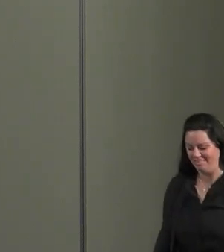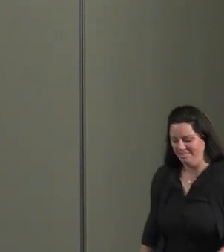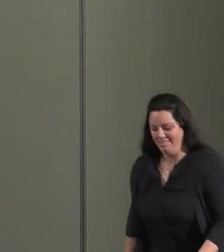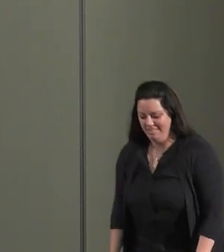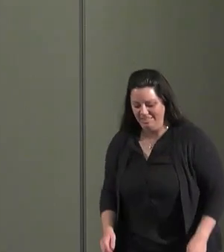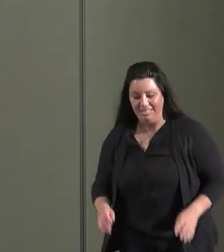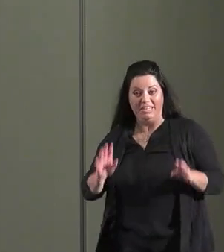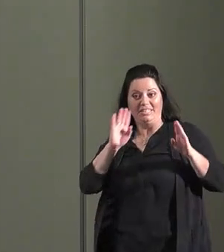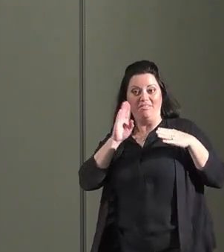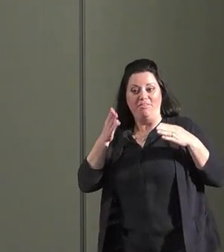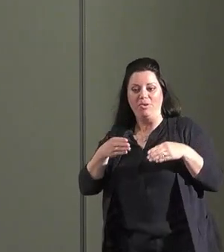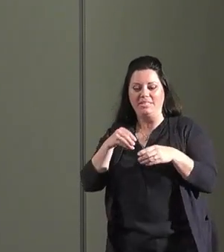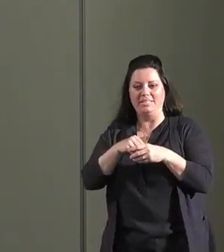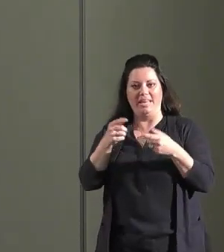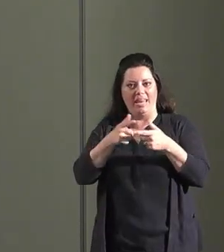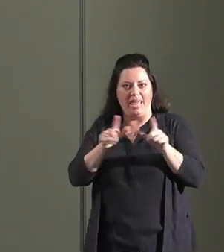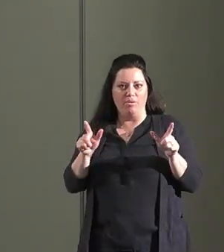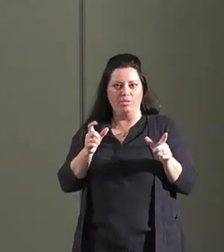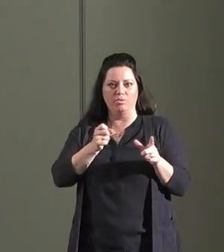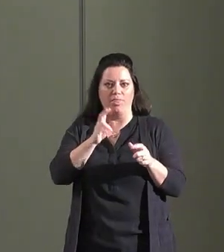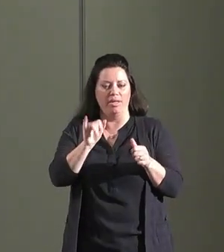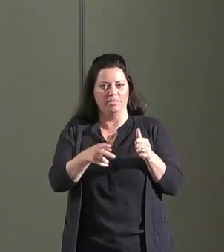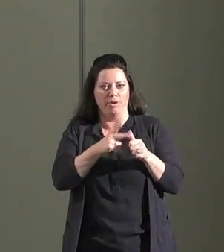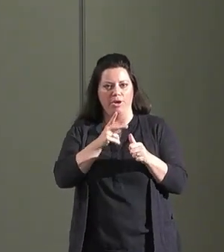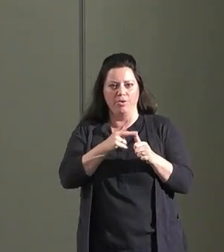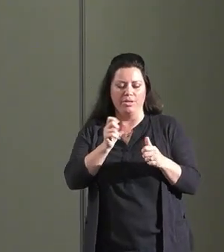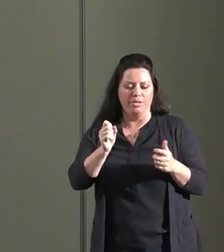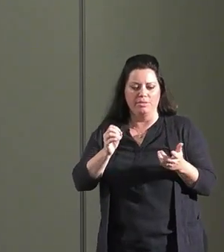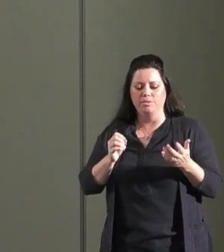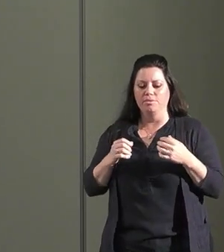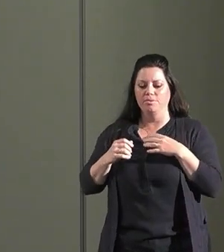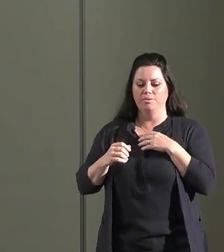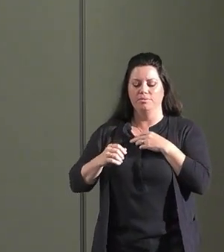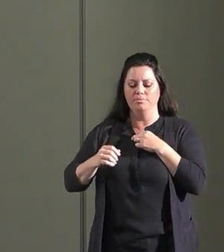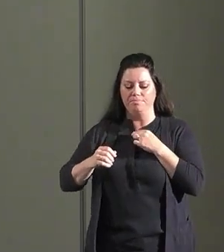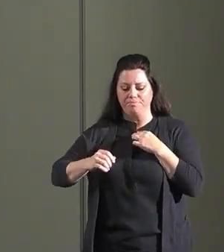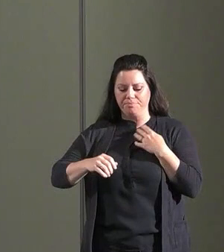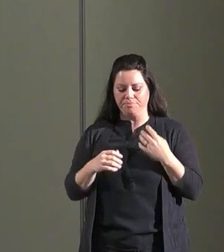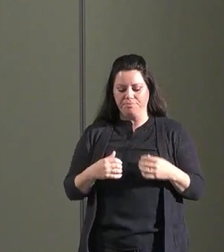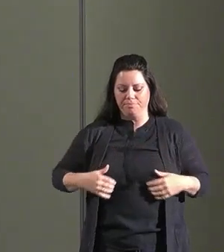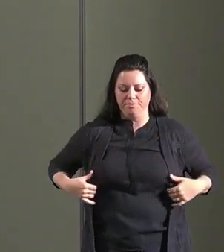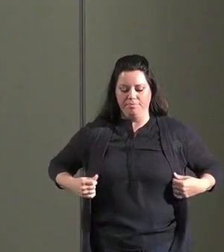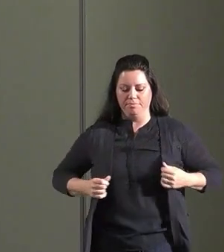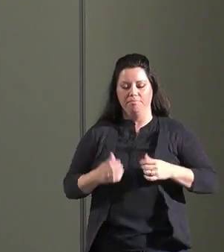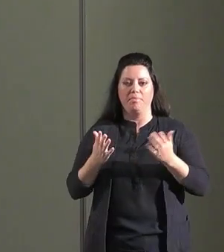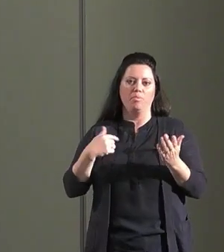This was for our study. >> MIKE: Maybe we think about English